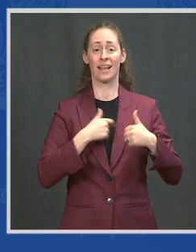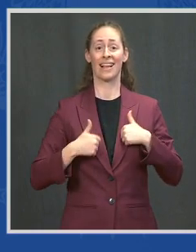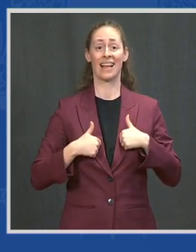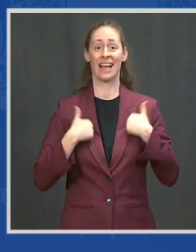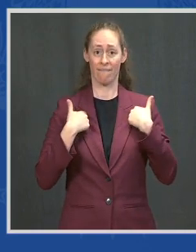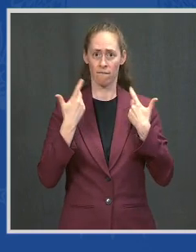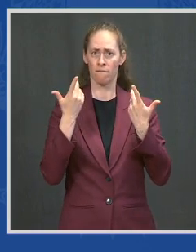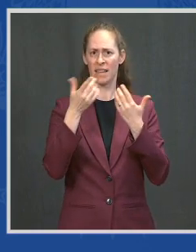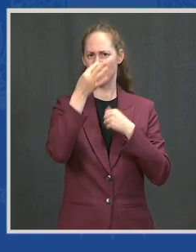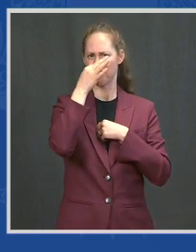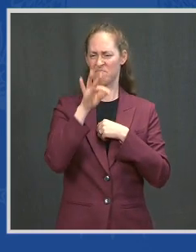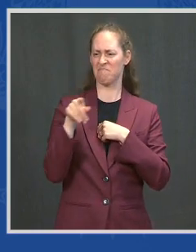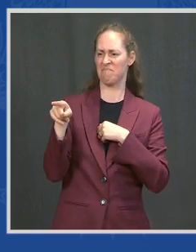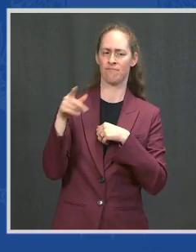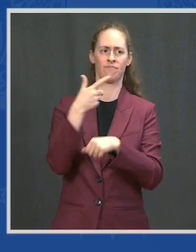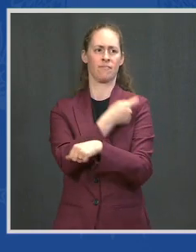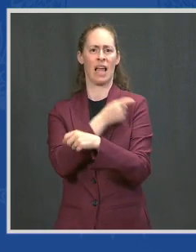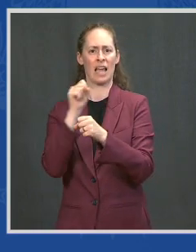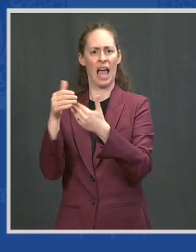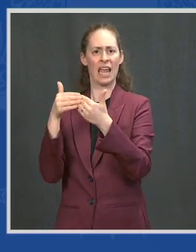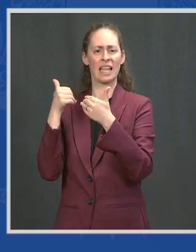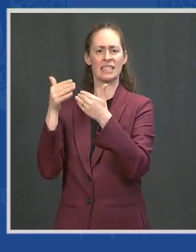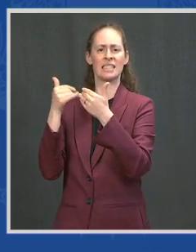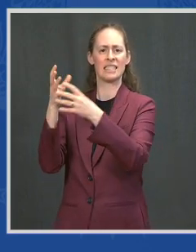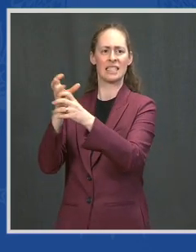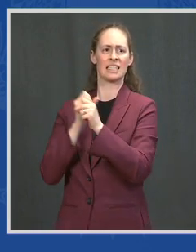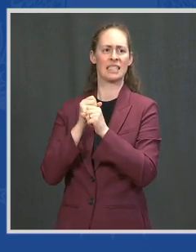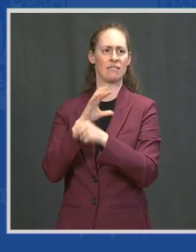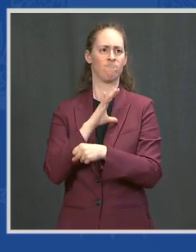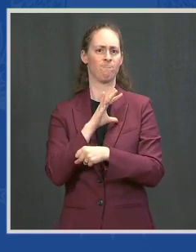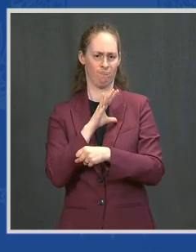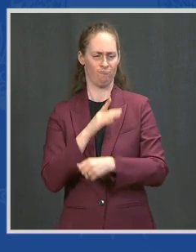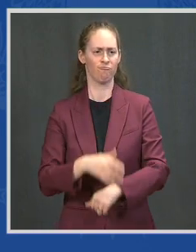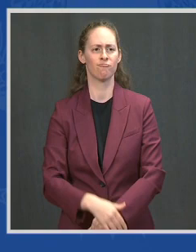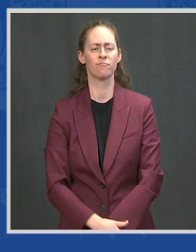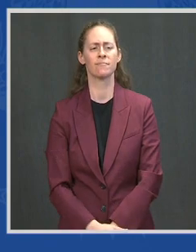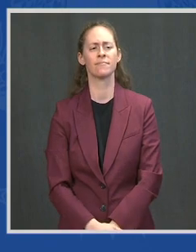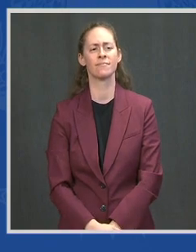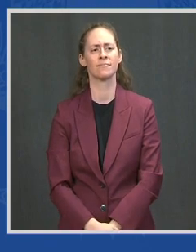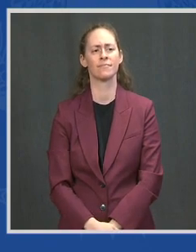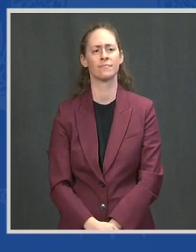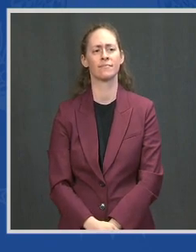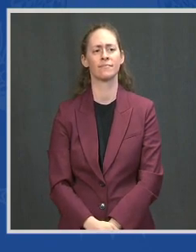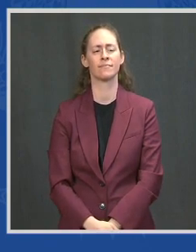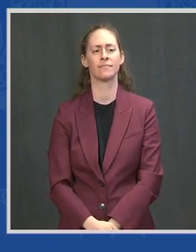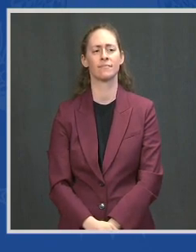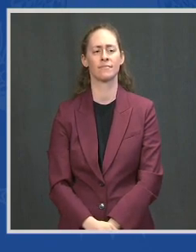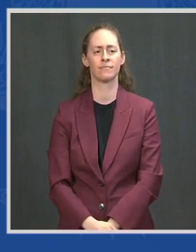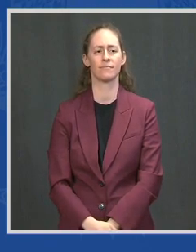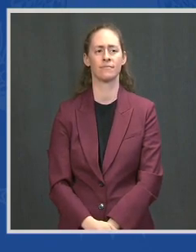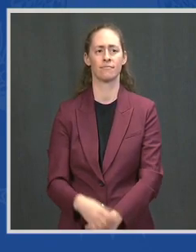directly to pediatricians, ship them to pediatricians during the following weeks so parents